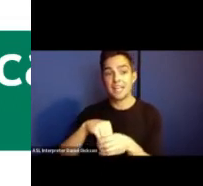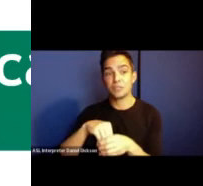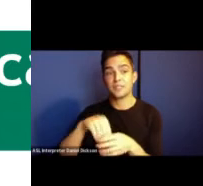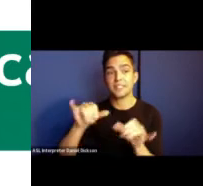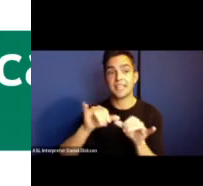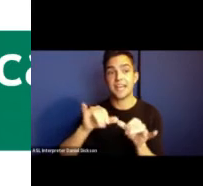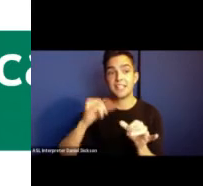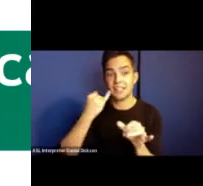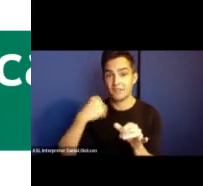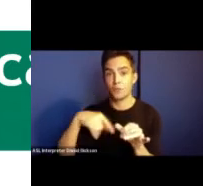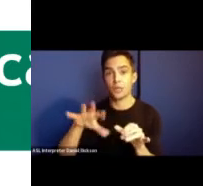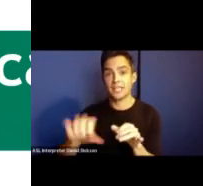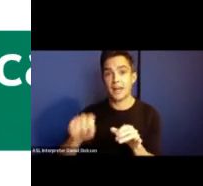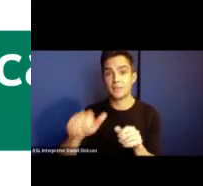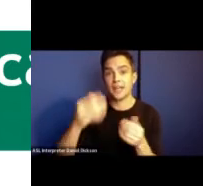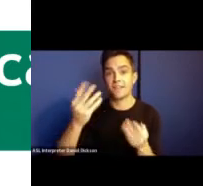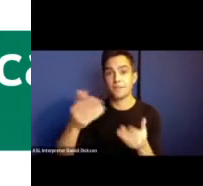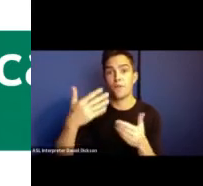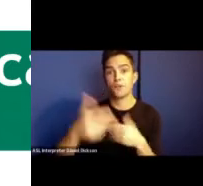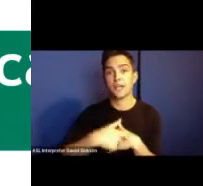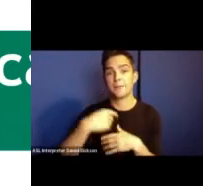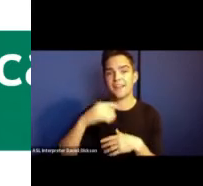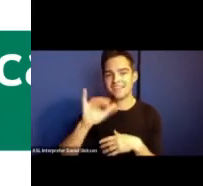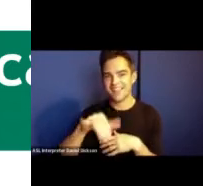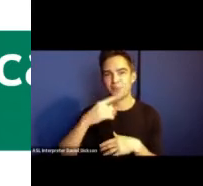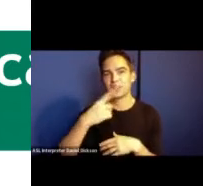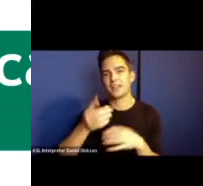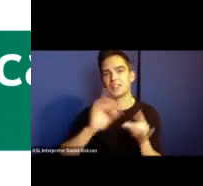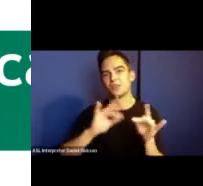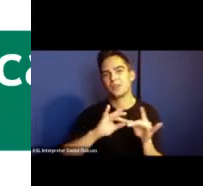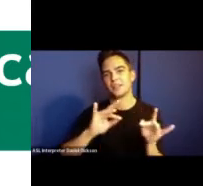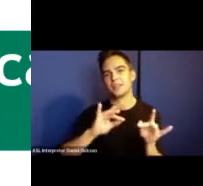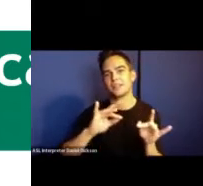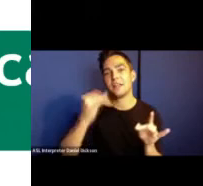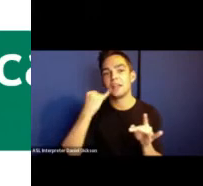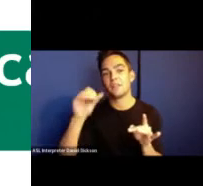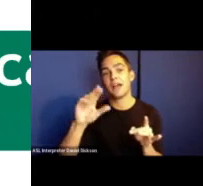capturing this data over time, it tells a story. So if the outcome if the outcome rating